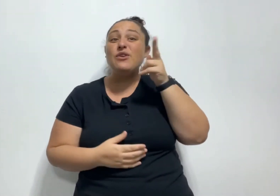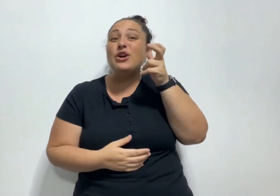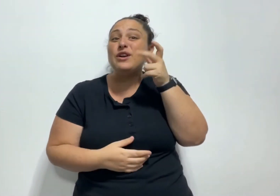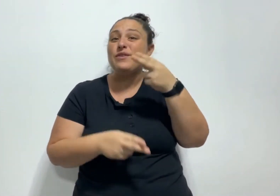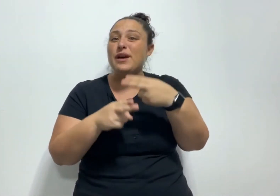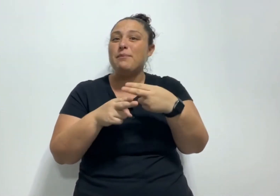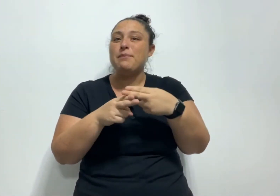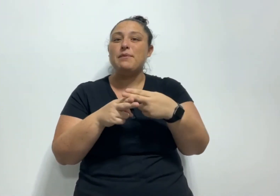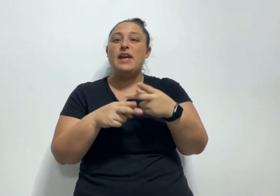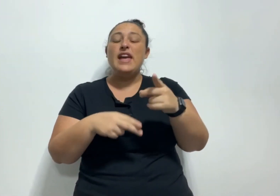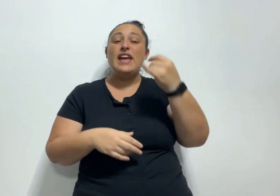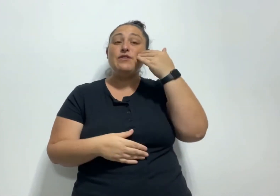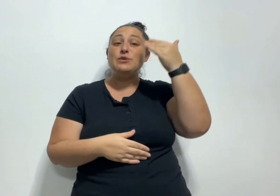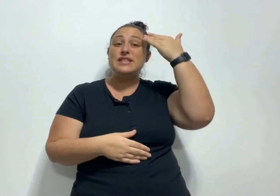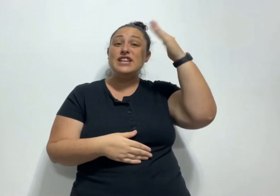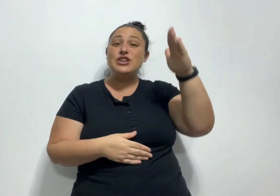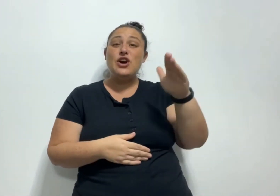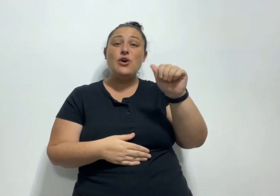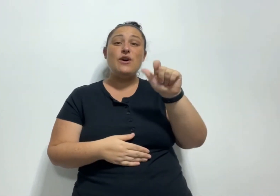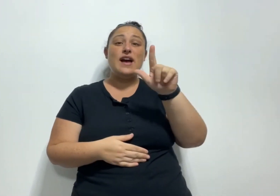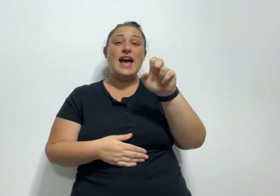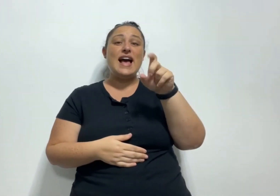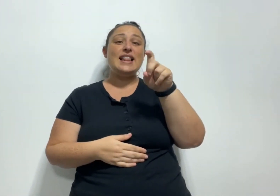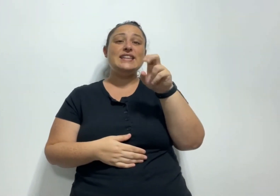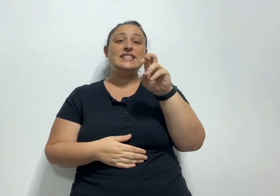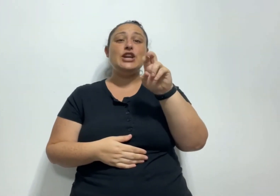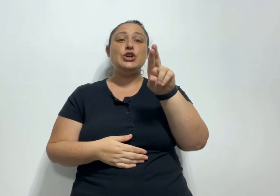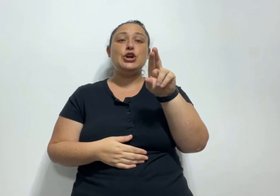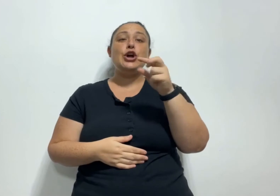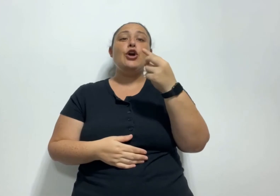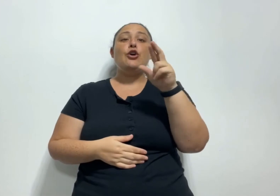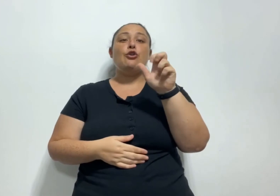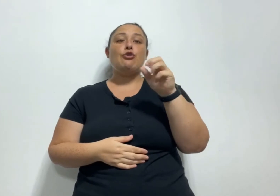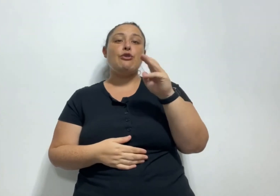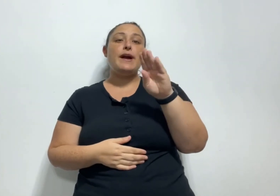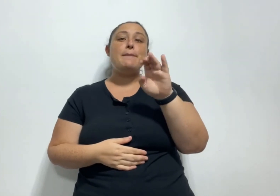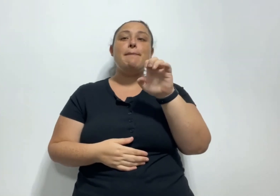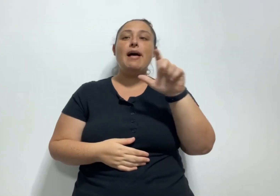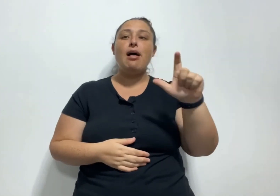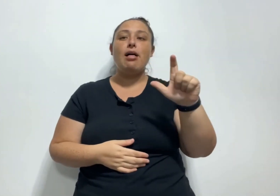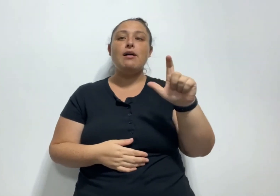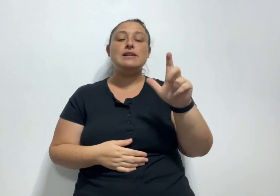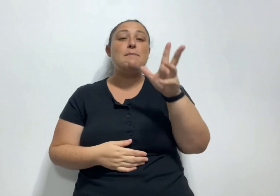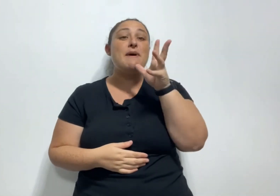If you didn’t know Alexander Graham Bell’s mother was Deaf.